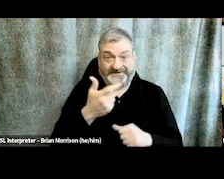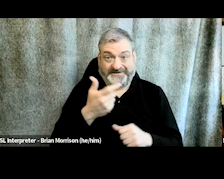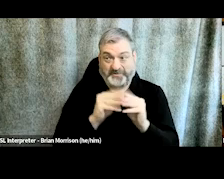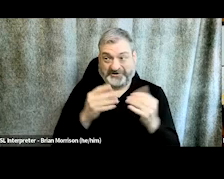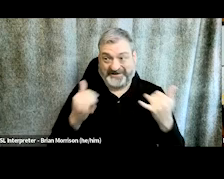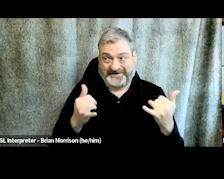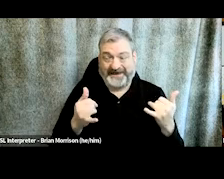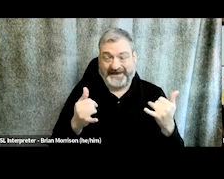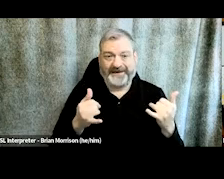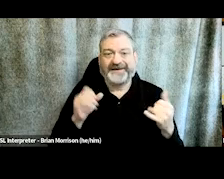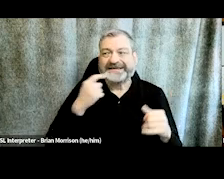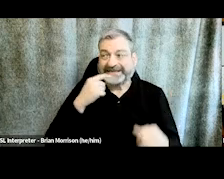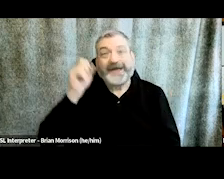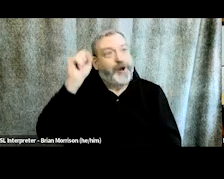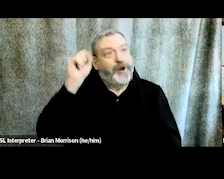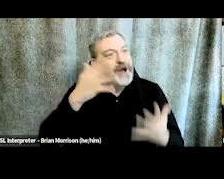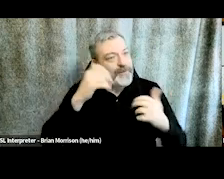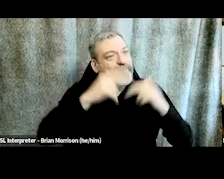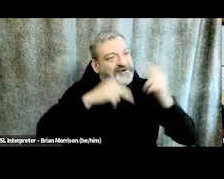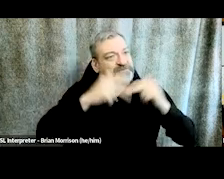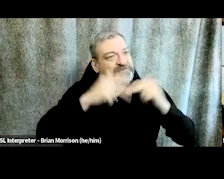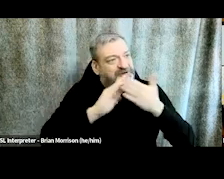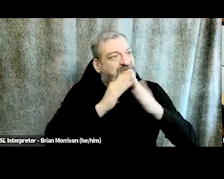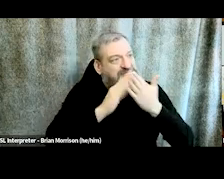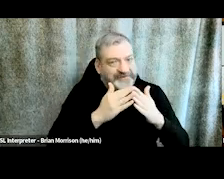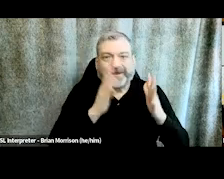building and being more inclusive than excluding anyone.